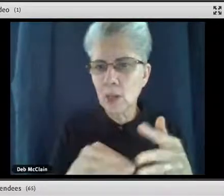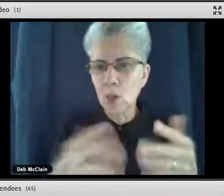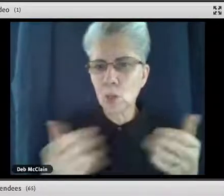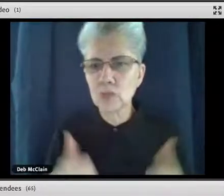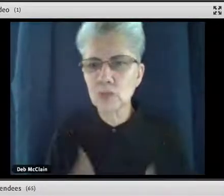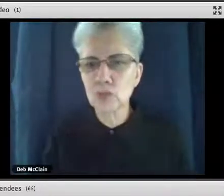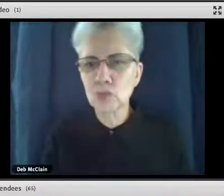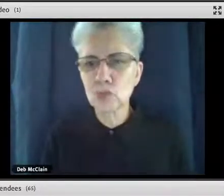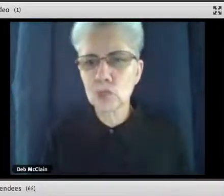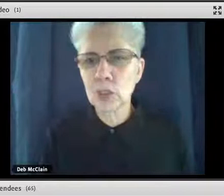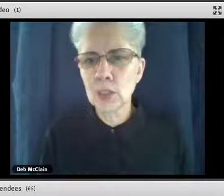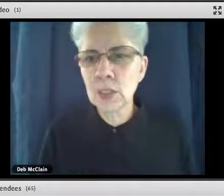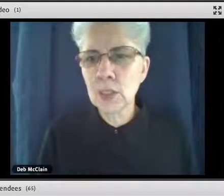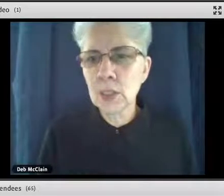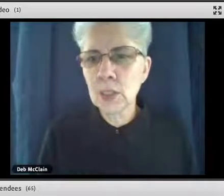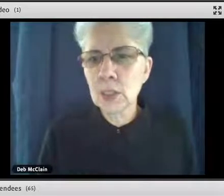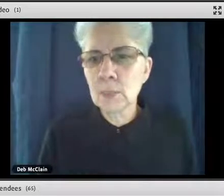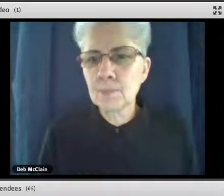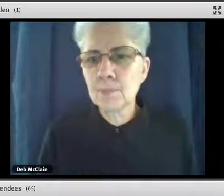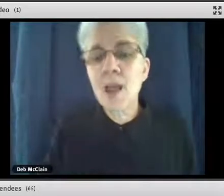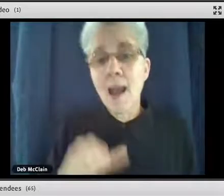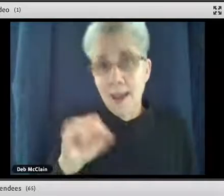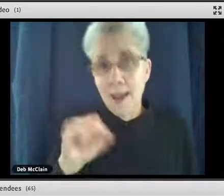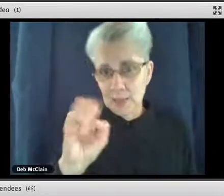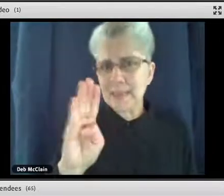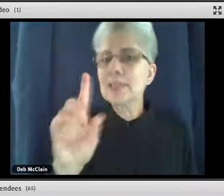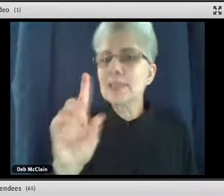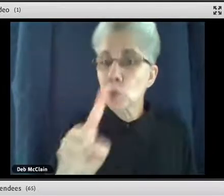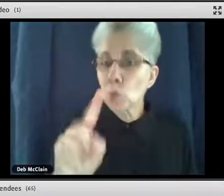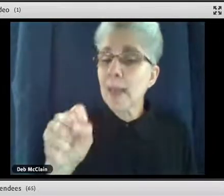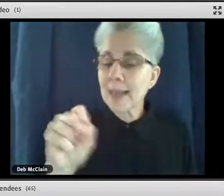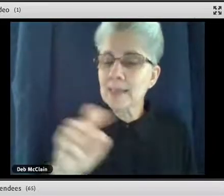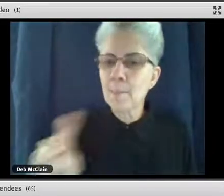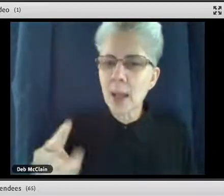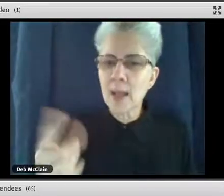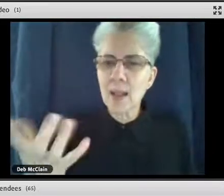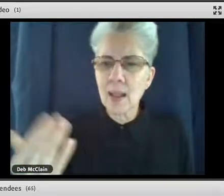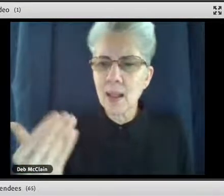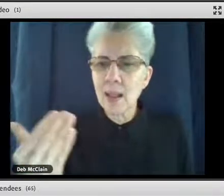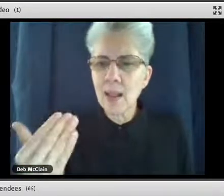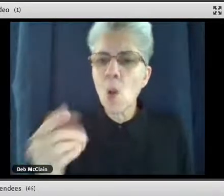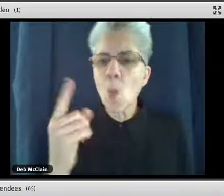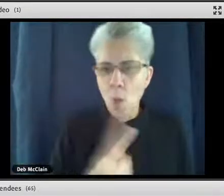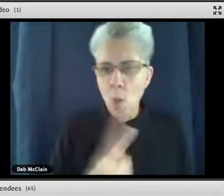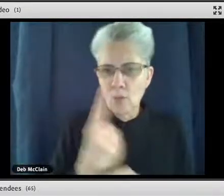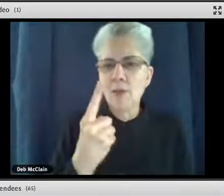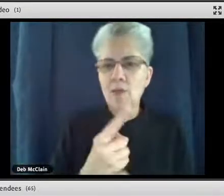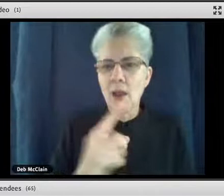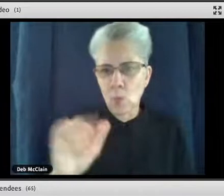Descriptive cataloging. Okay, well, ISBD, but...